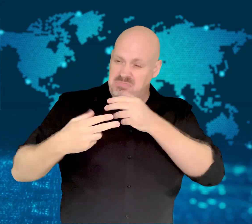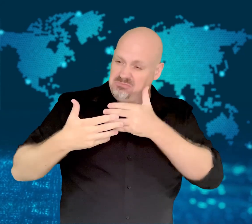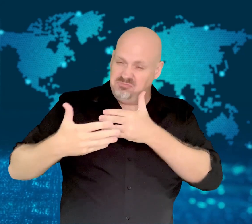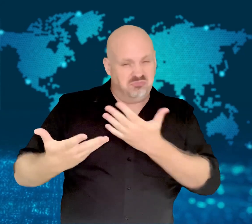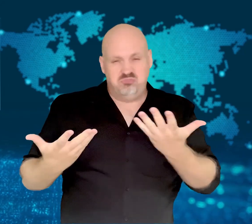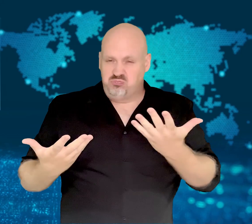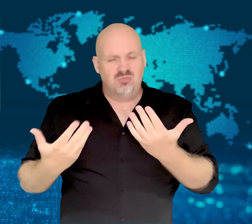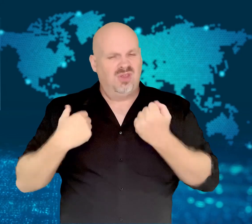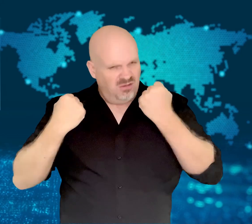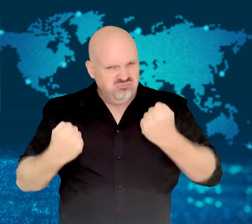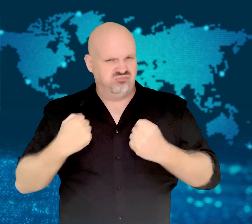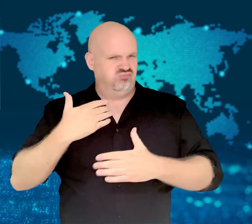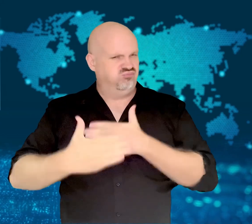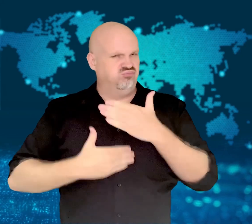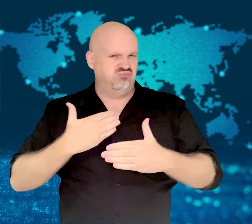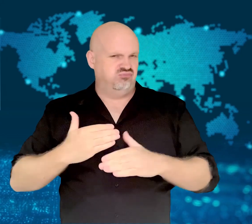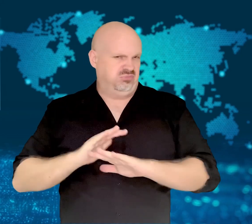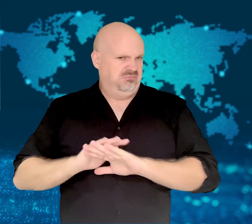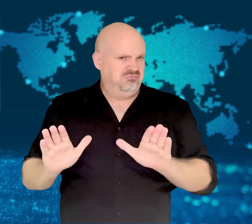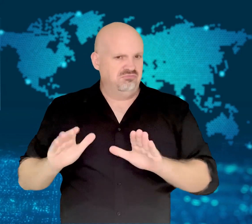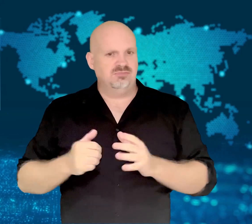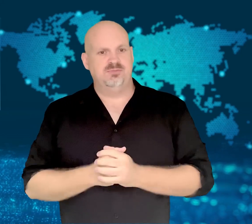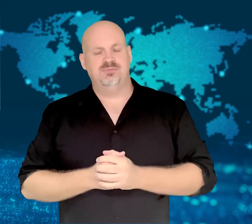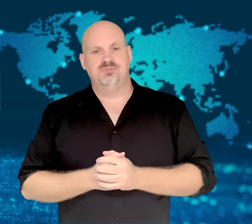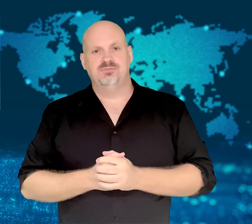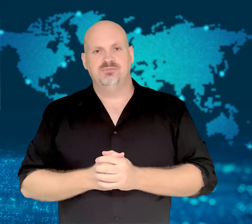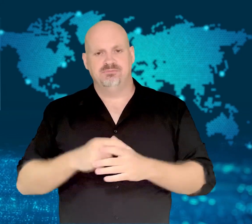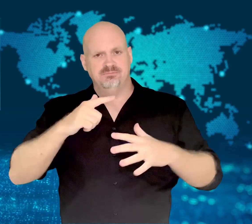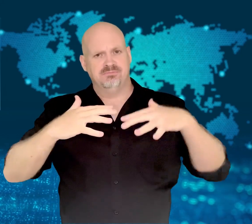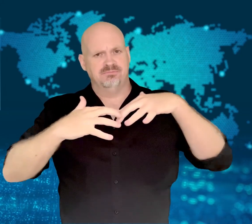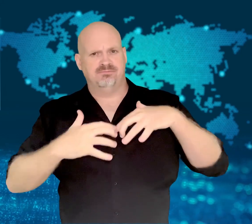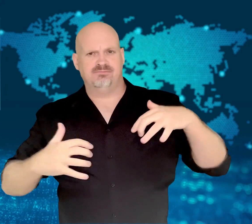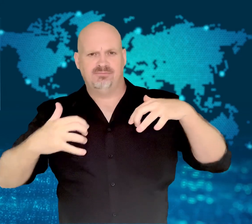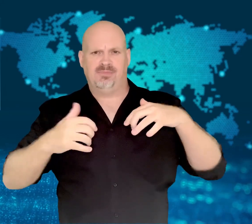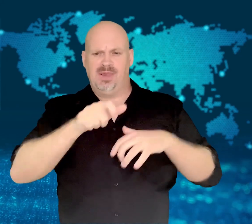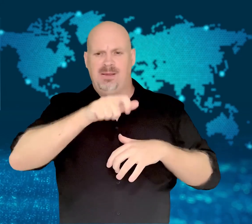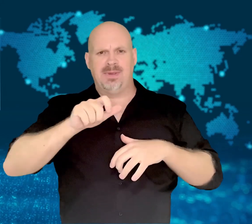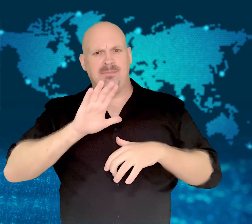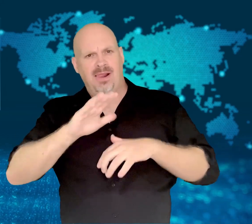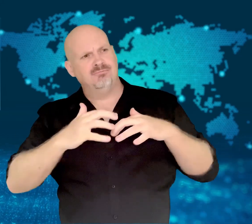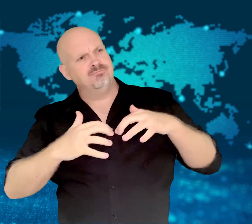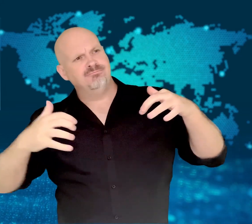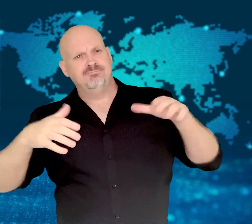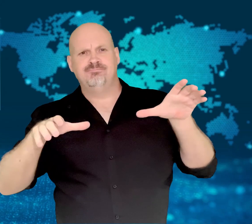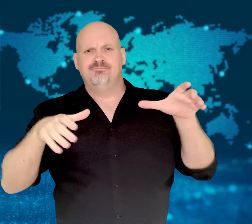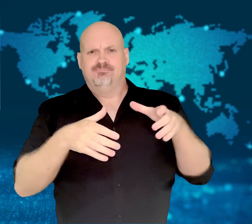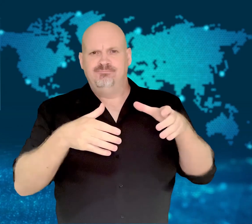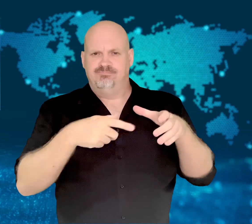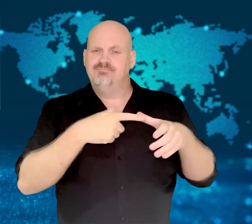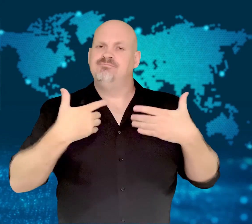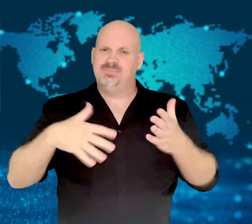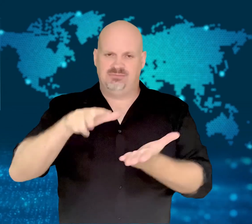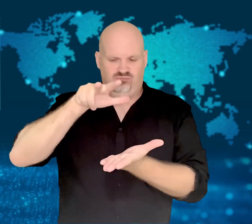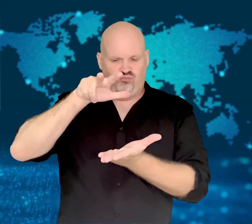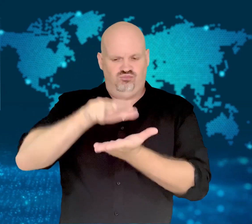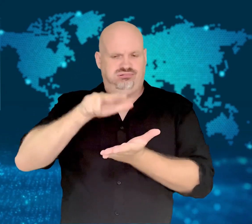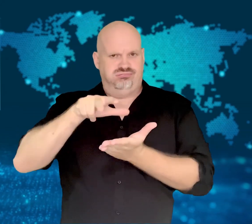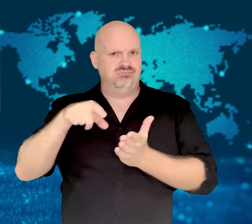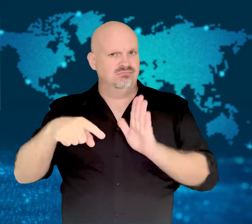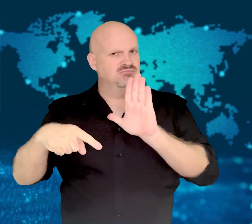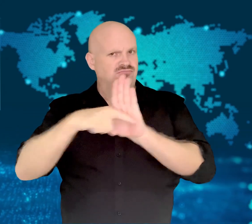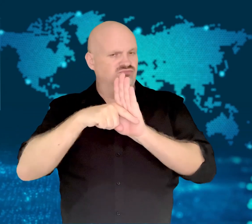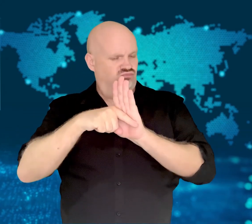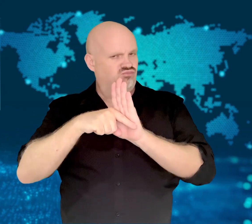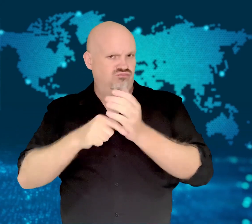The Supreme People's Assembly approved the law.